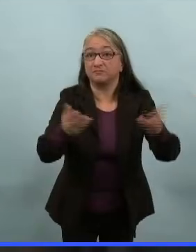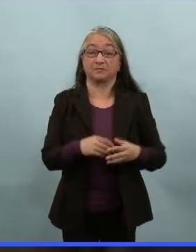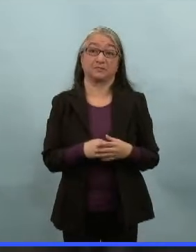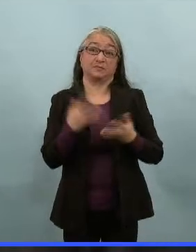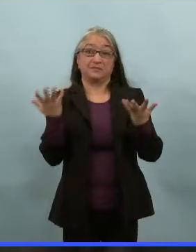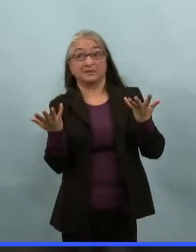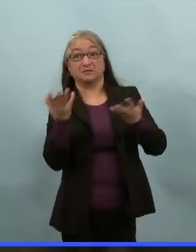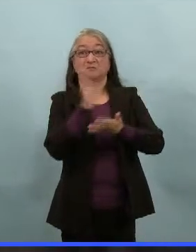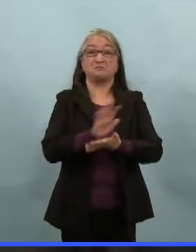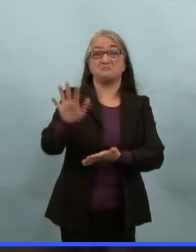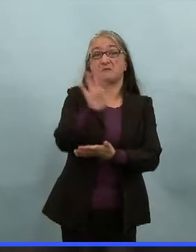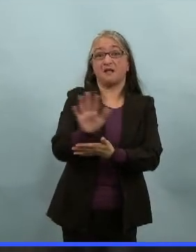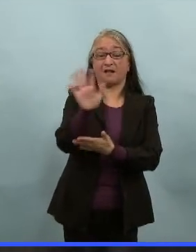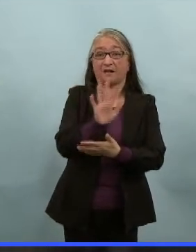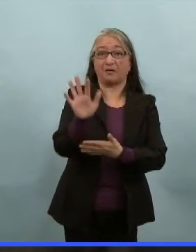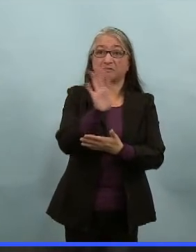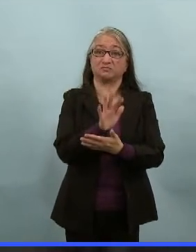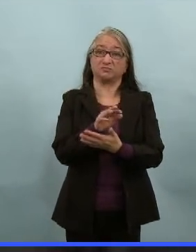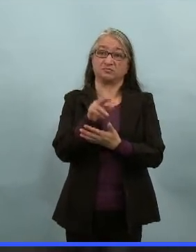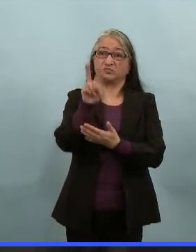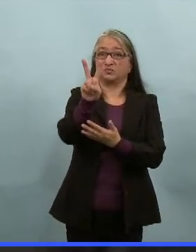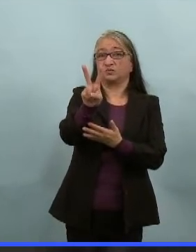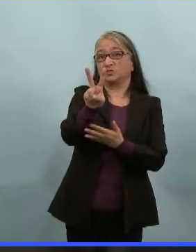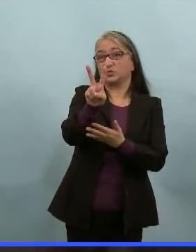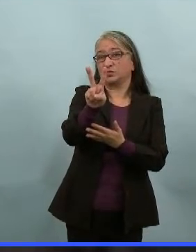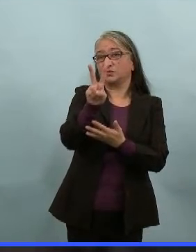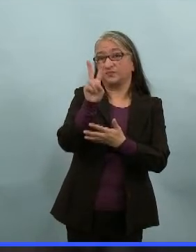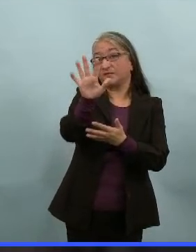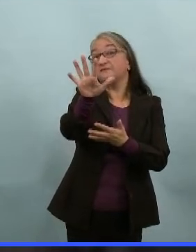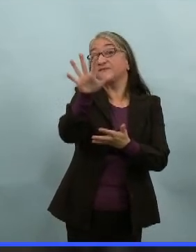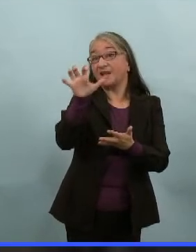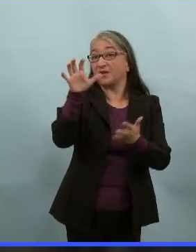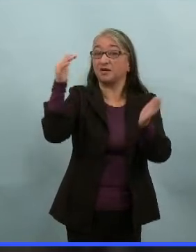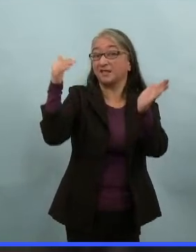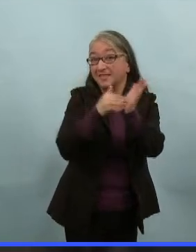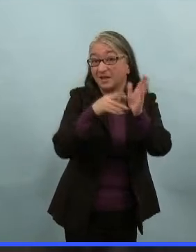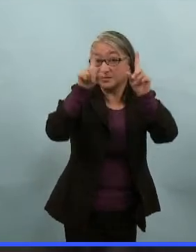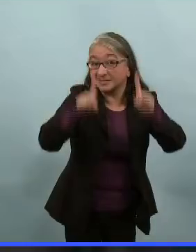so again rapid tests are out there but we have to utilize them in a proper fashion to get the